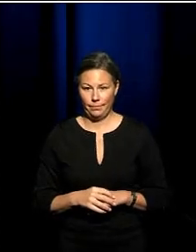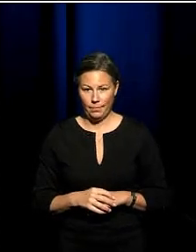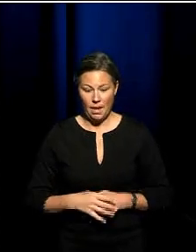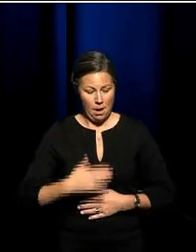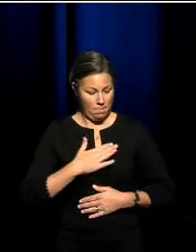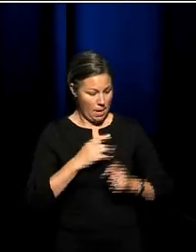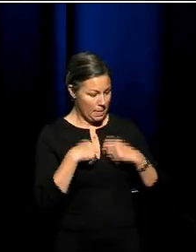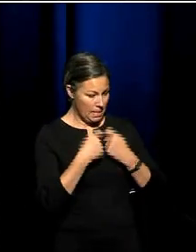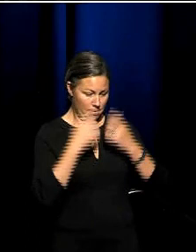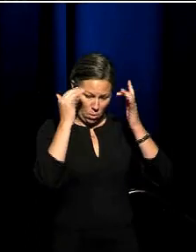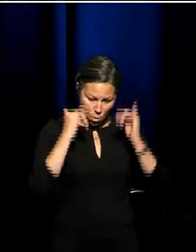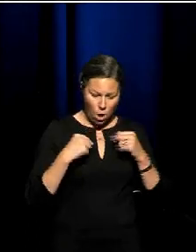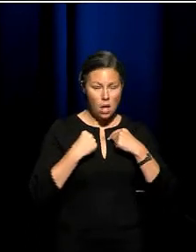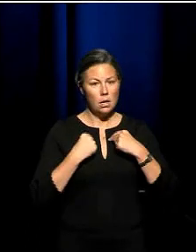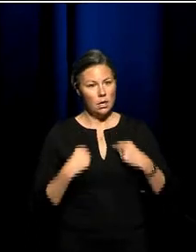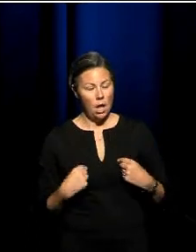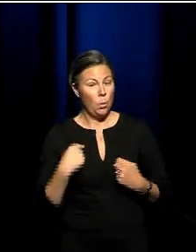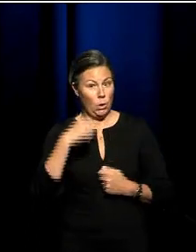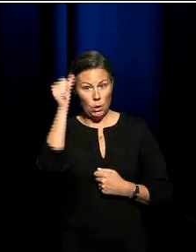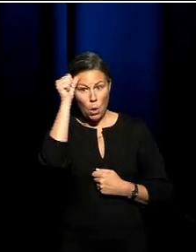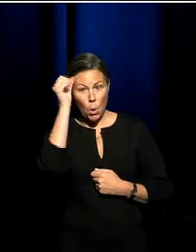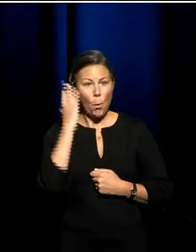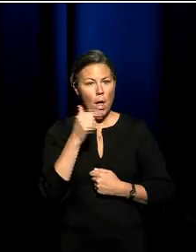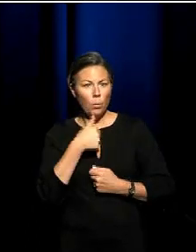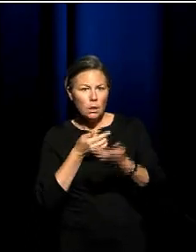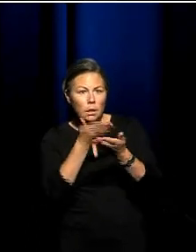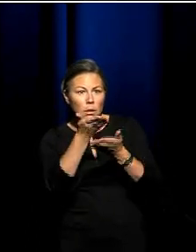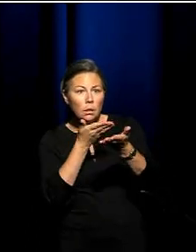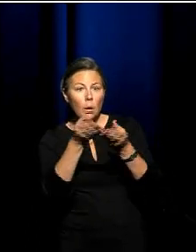recognise that when engaging with the Commission people may be reliving